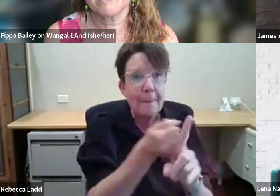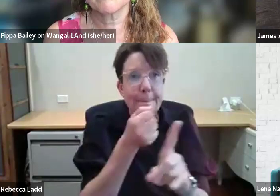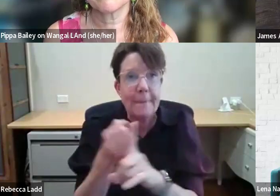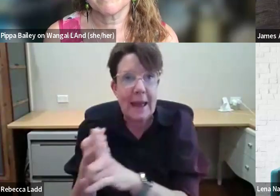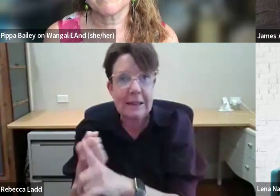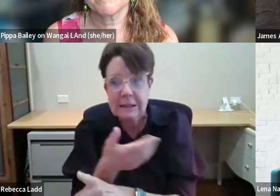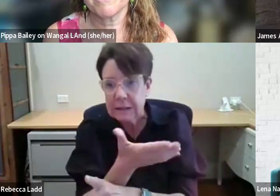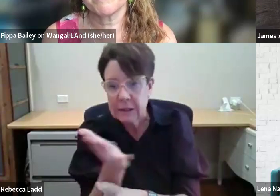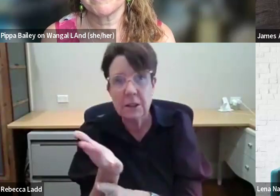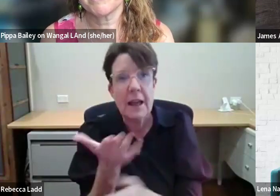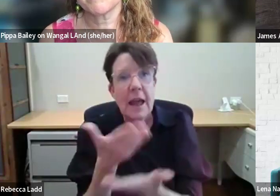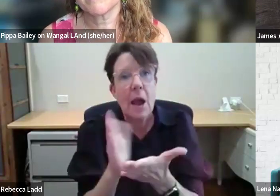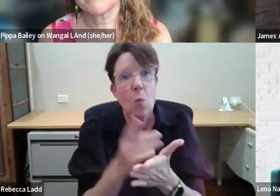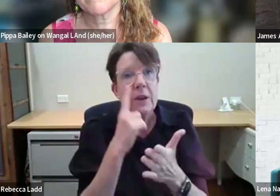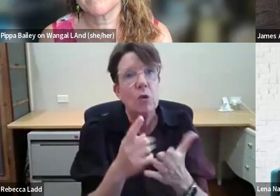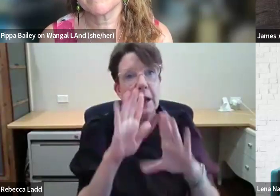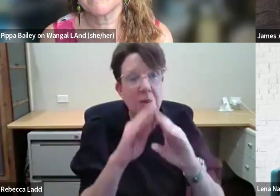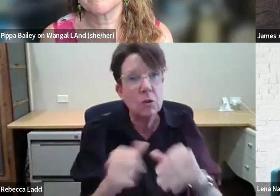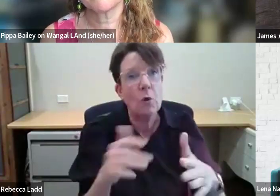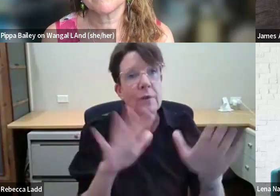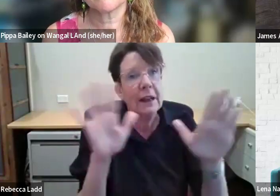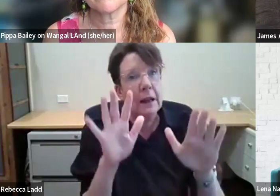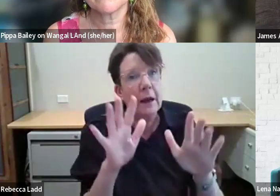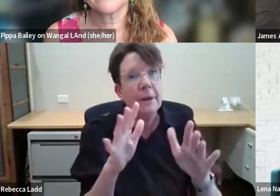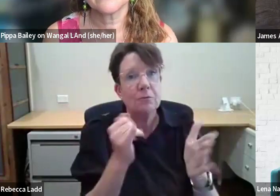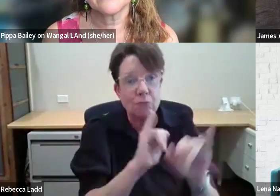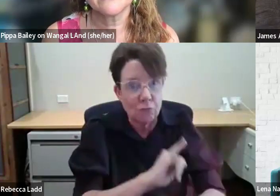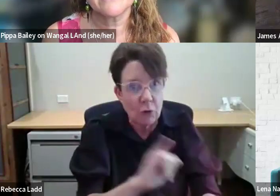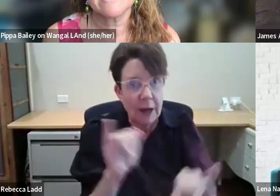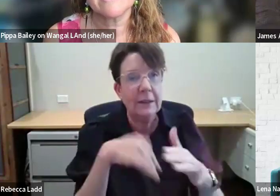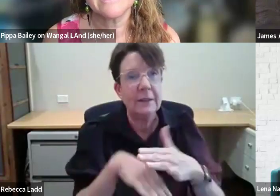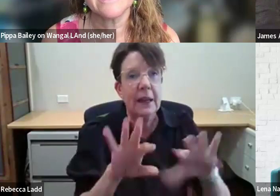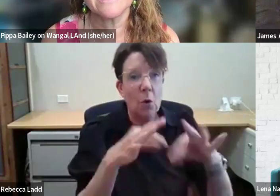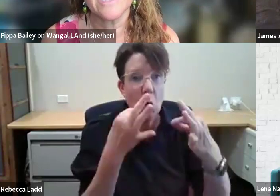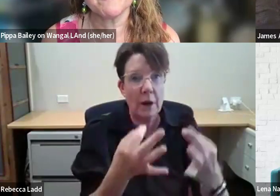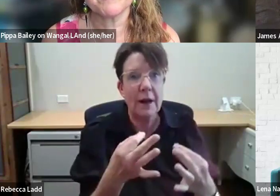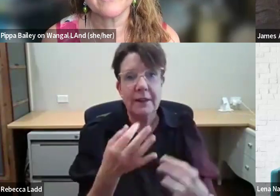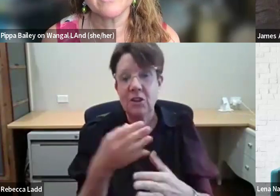and I have been in some situations with watching boards